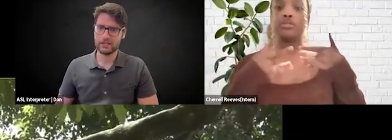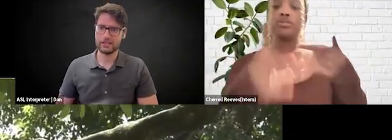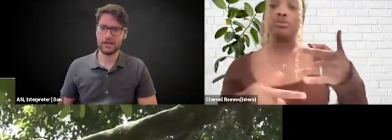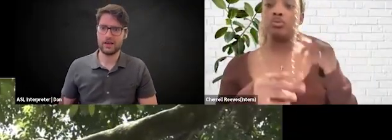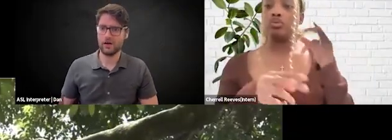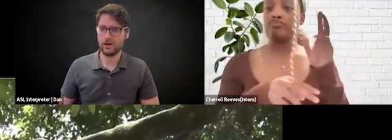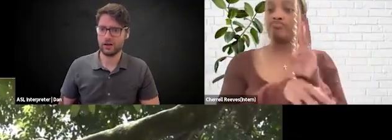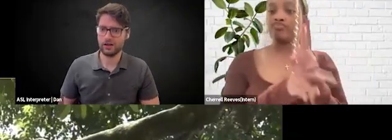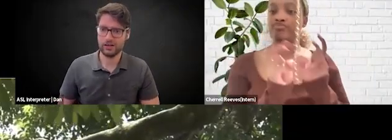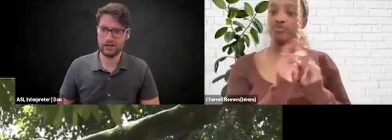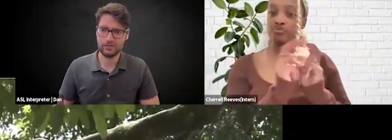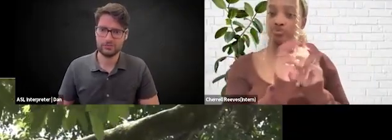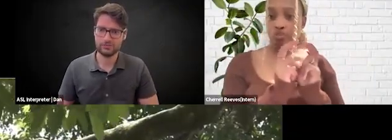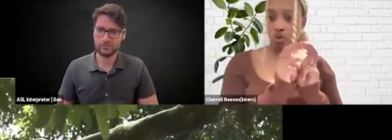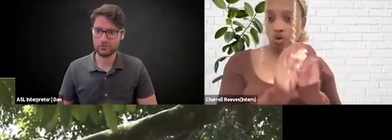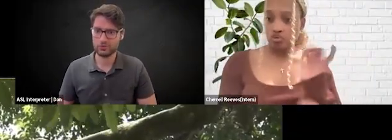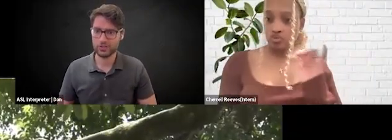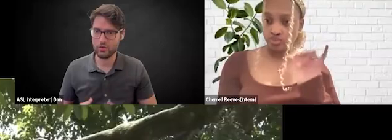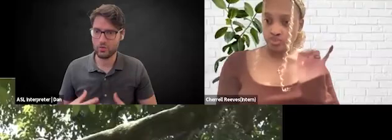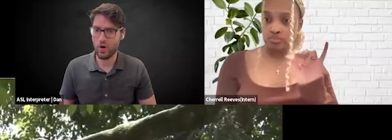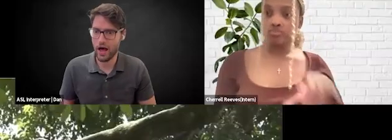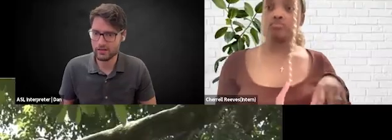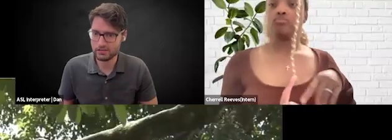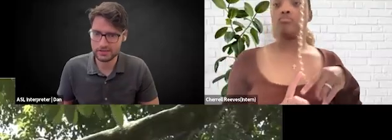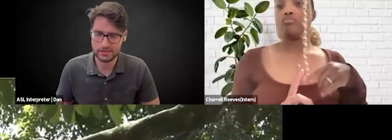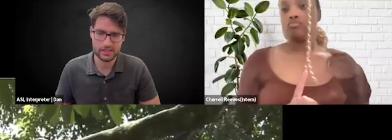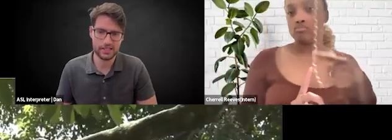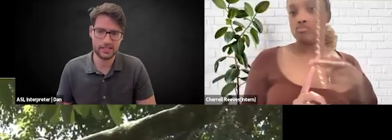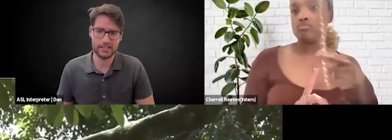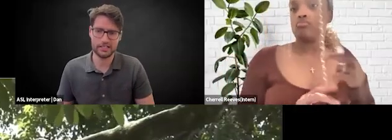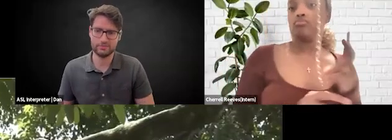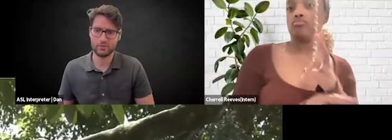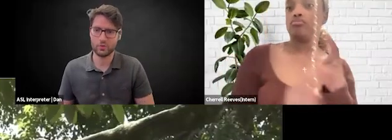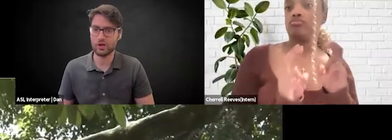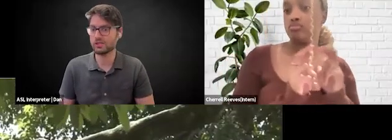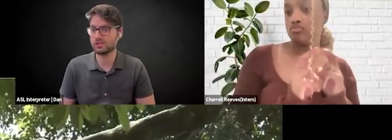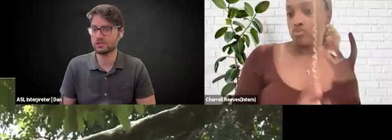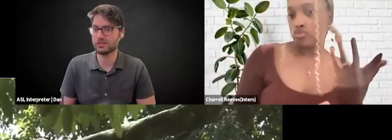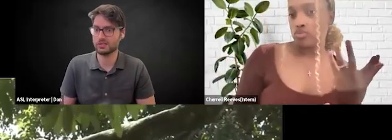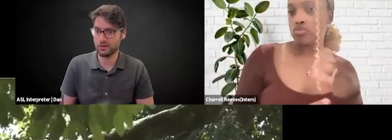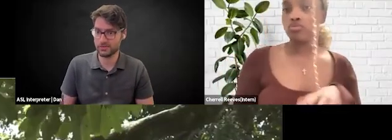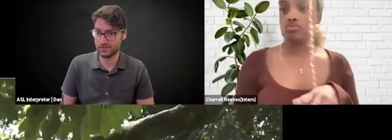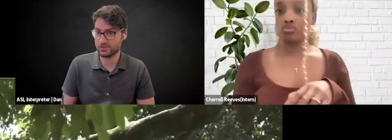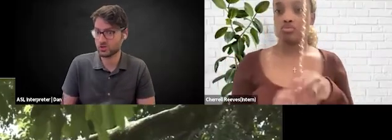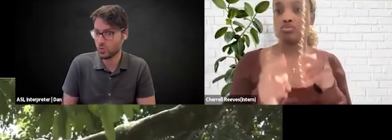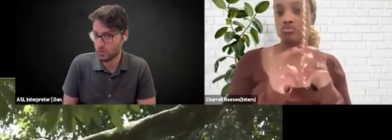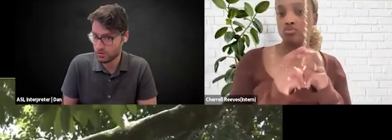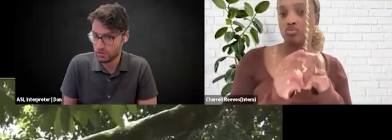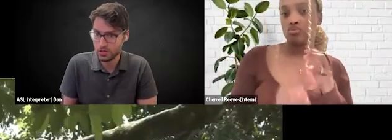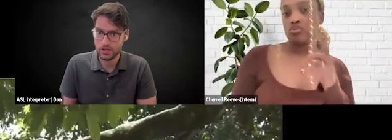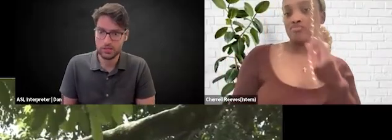Right, they are really wild. We also can sometimes think of a squirrel.